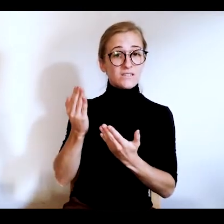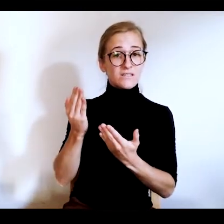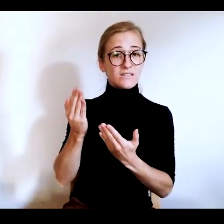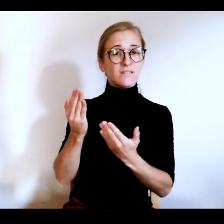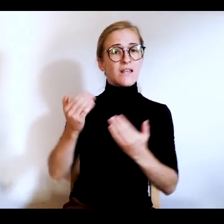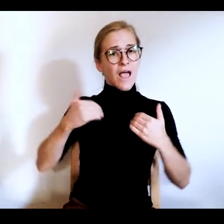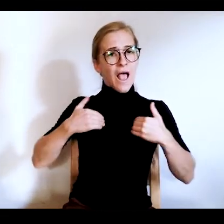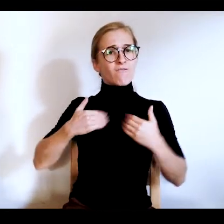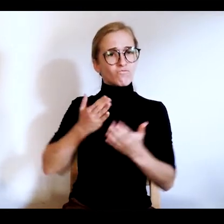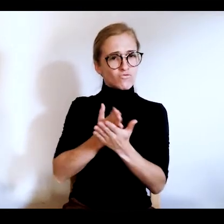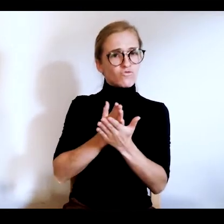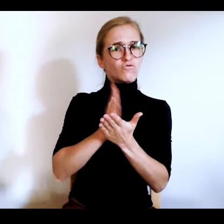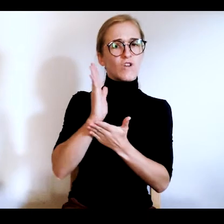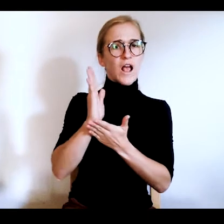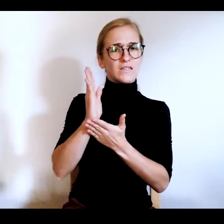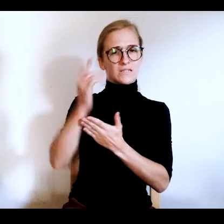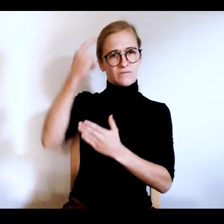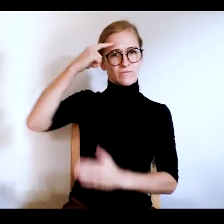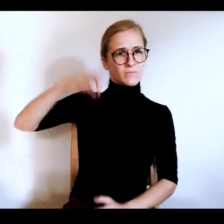they are entitled to request benefits.